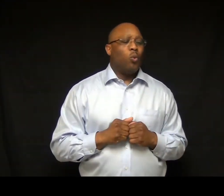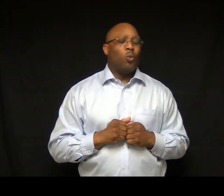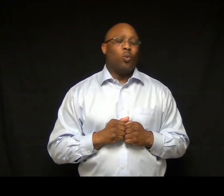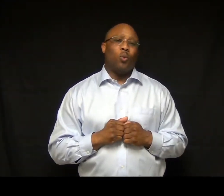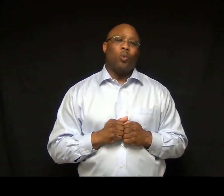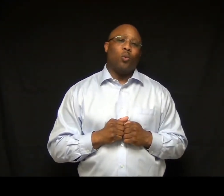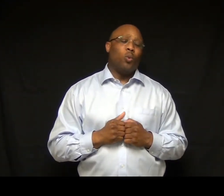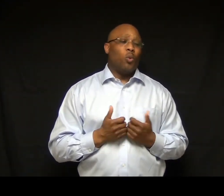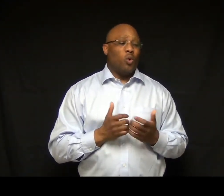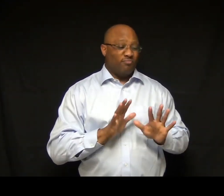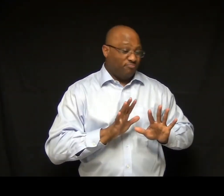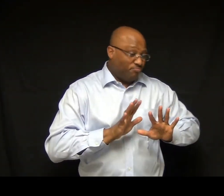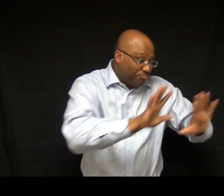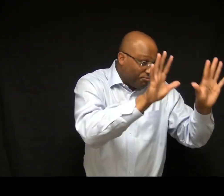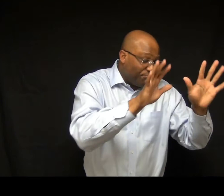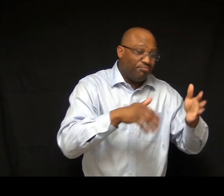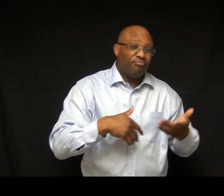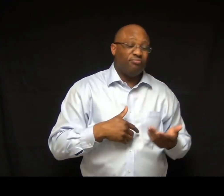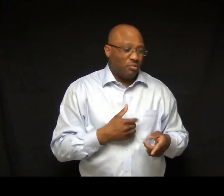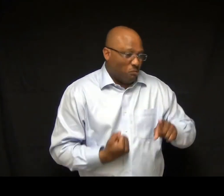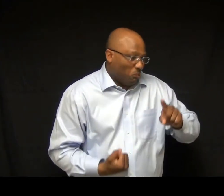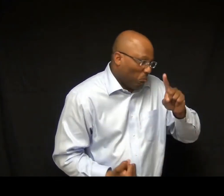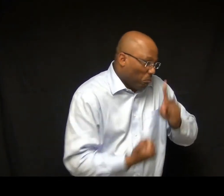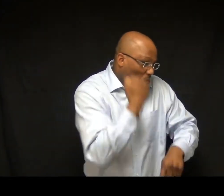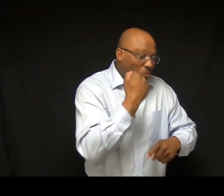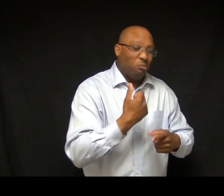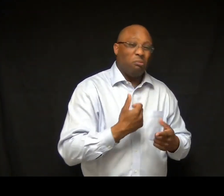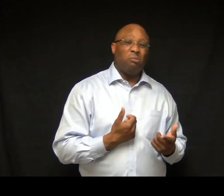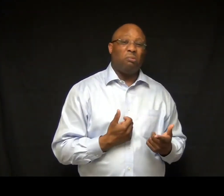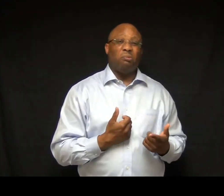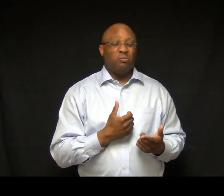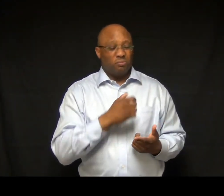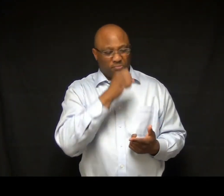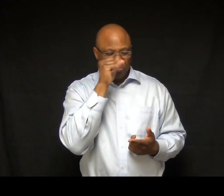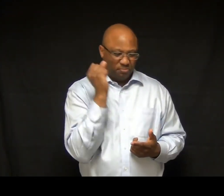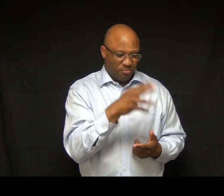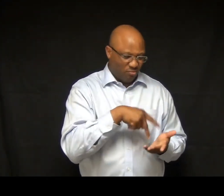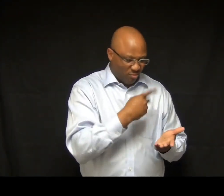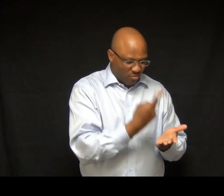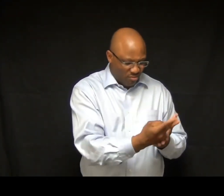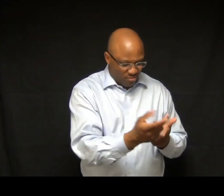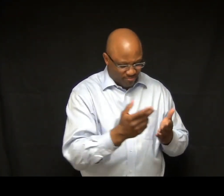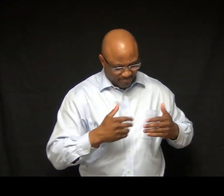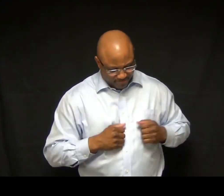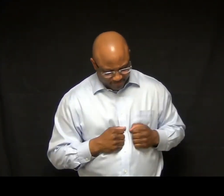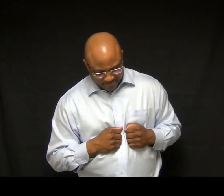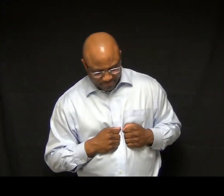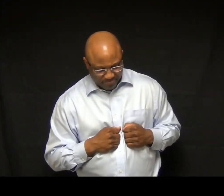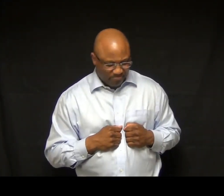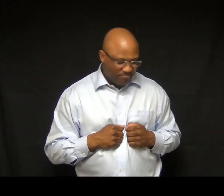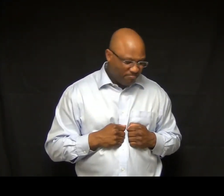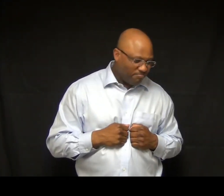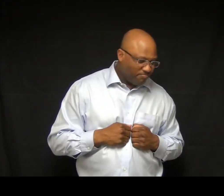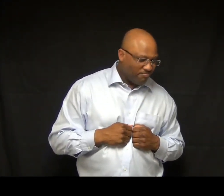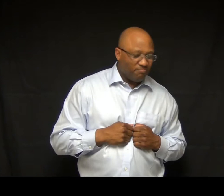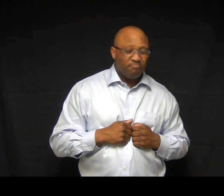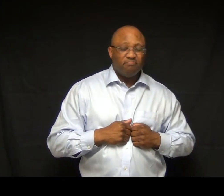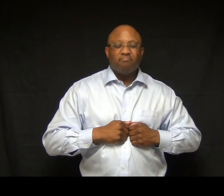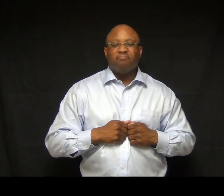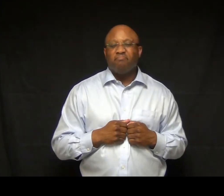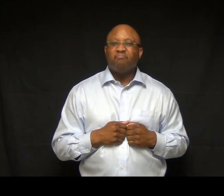or a physical act or gesture,